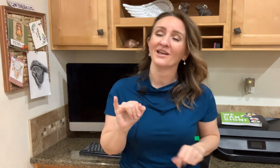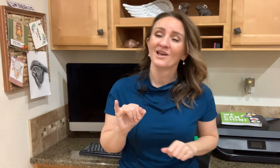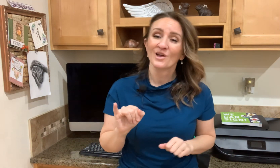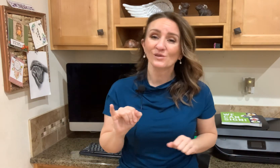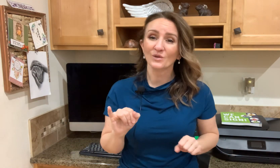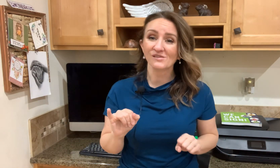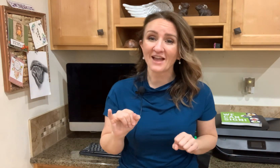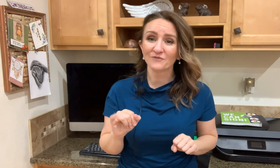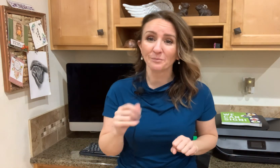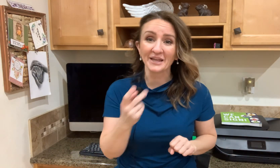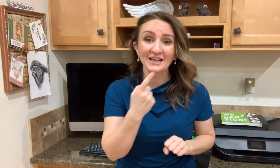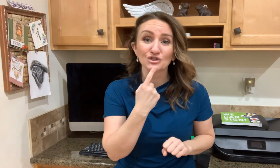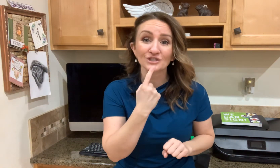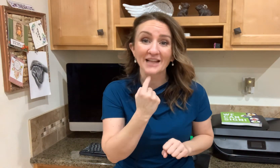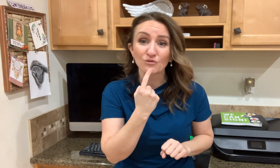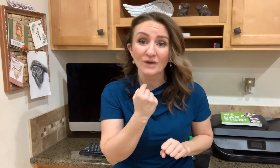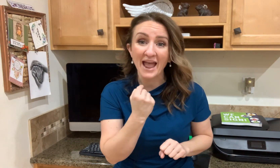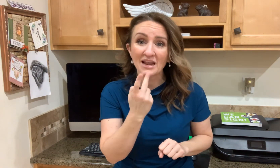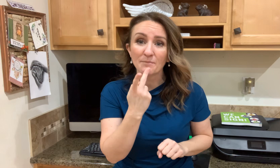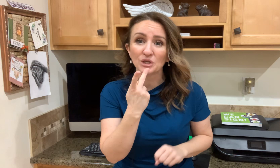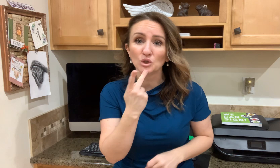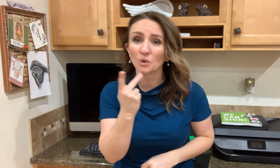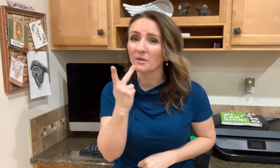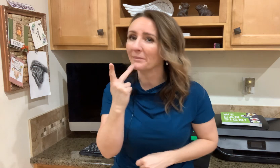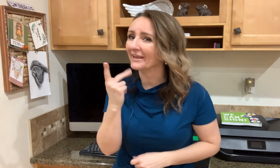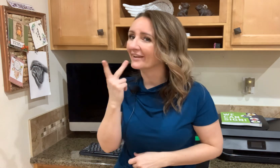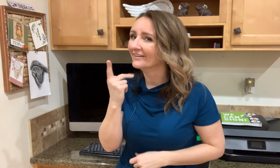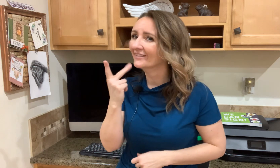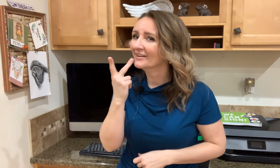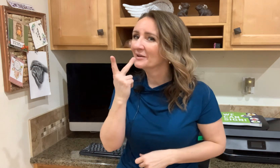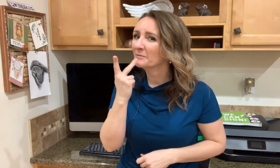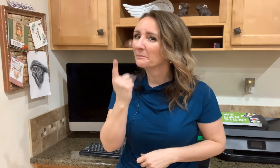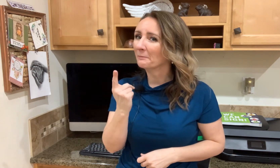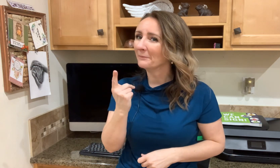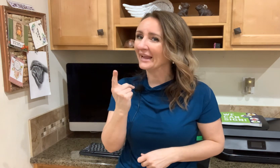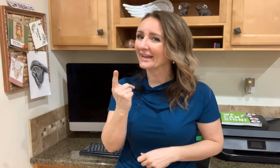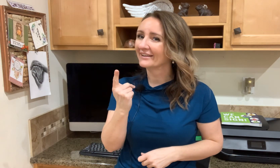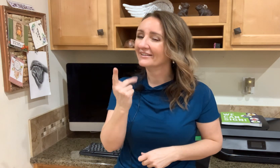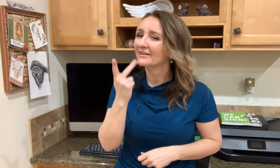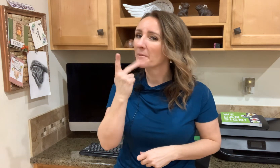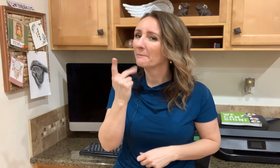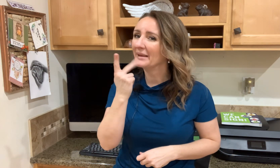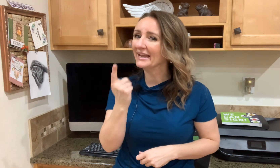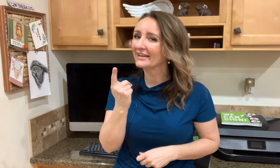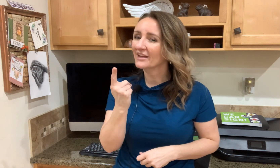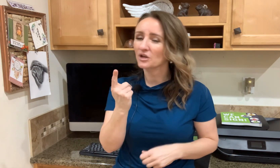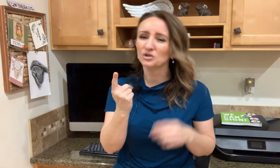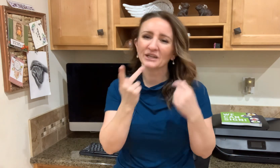So the sign for pink is just like red, but you do it with a P.. pink. Pink usually